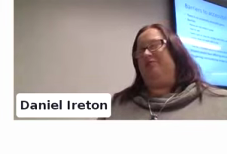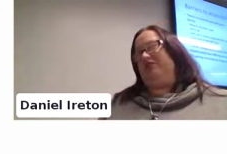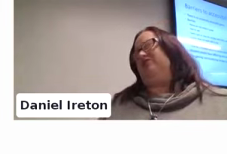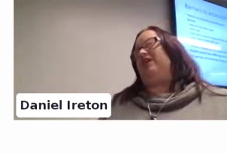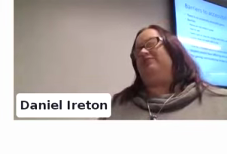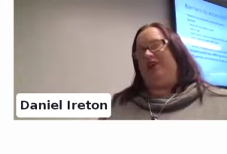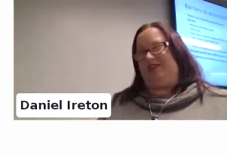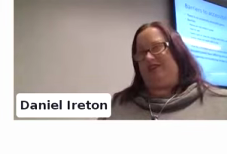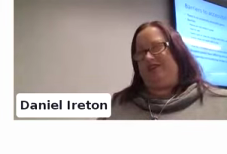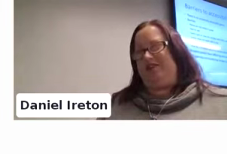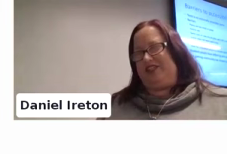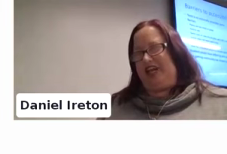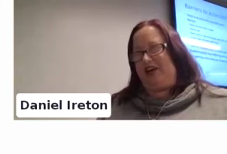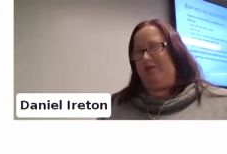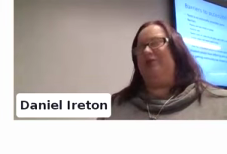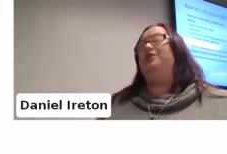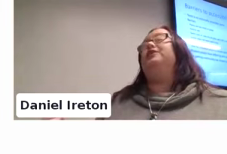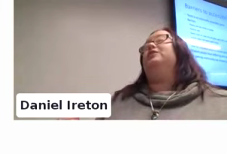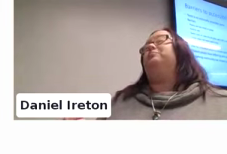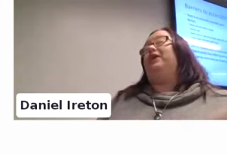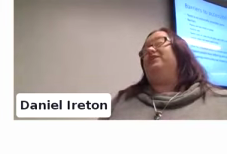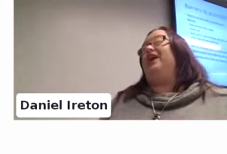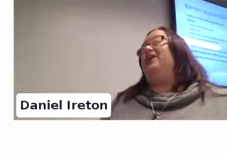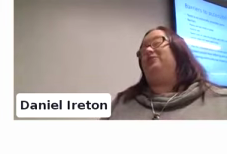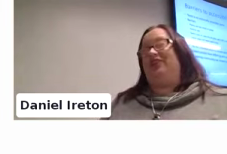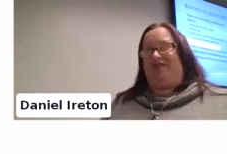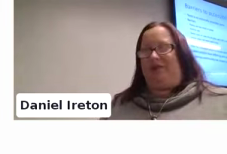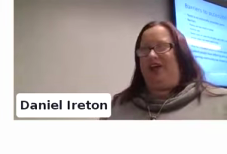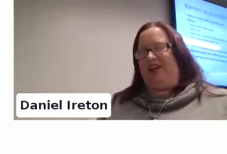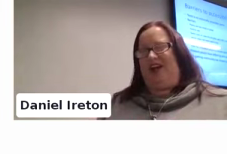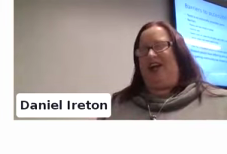It was interesting to me we did this basically the same presentation at a live event where we then had people play games with us.